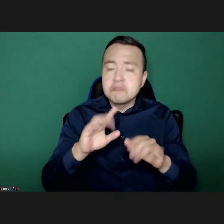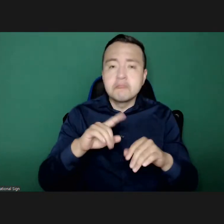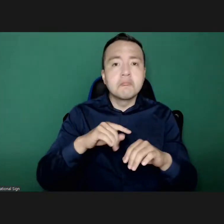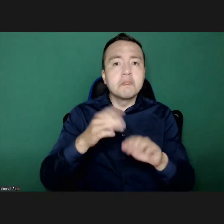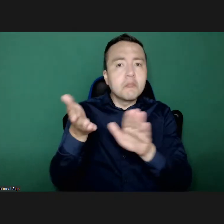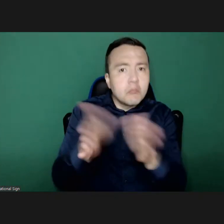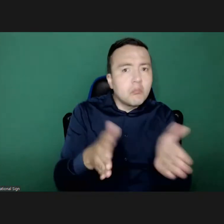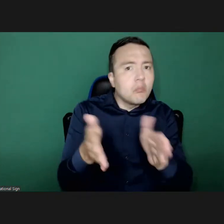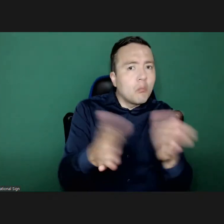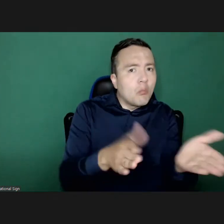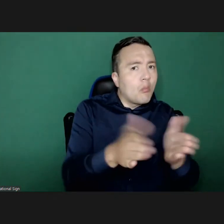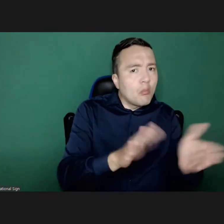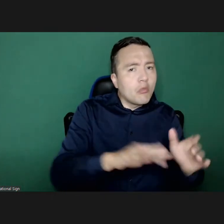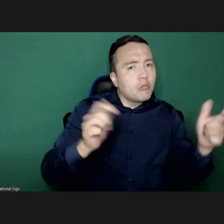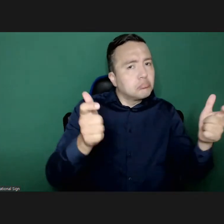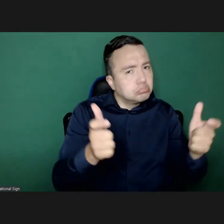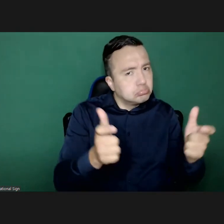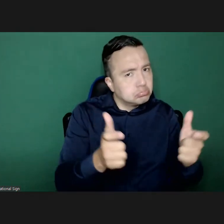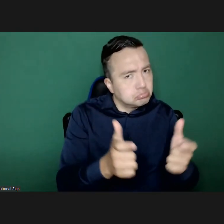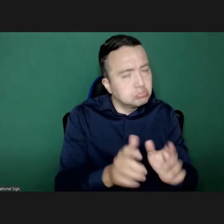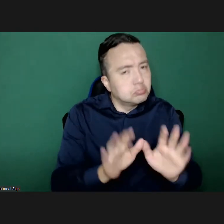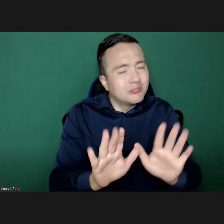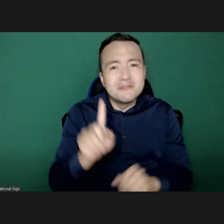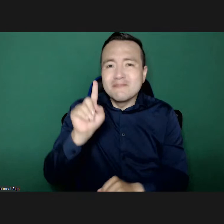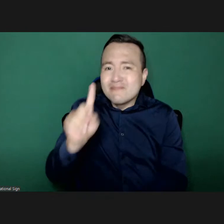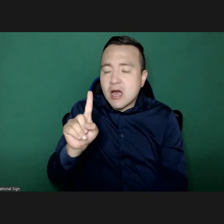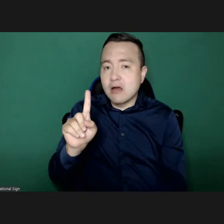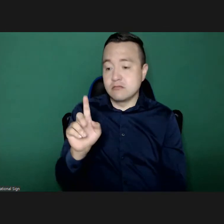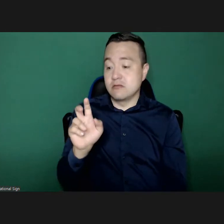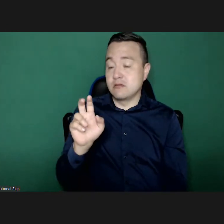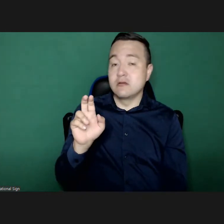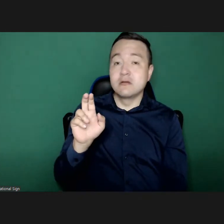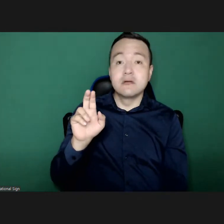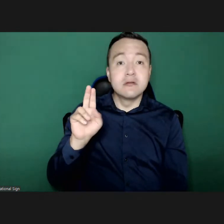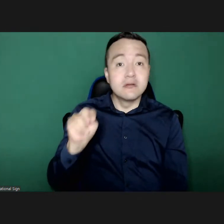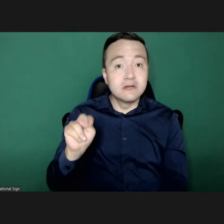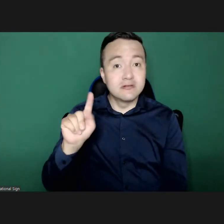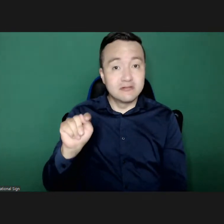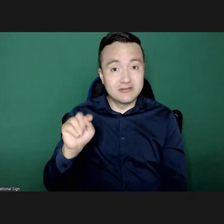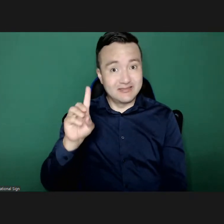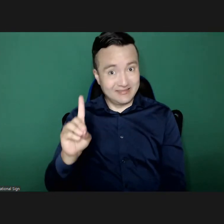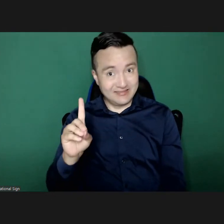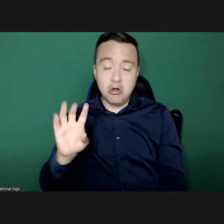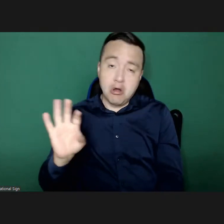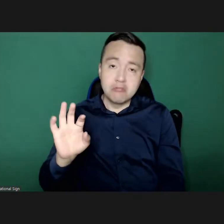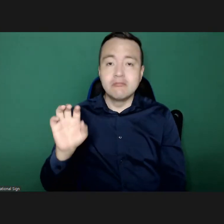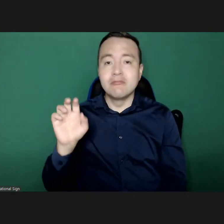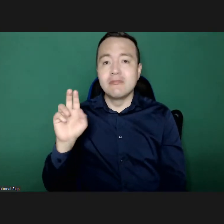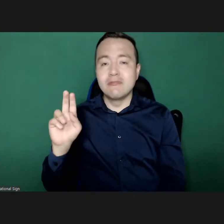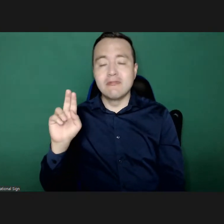severe COVID-19, hospitalization , and death, and as a result need to be